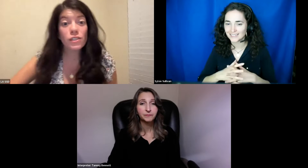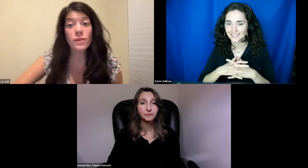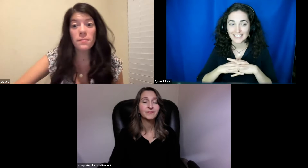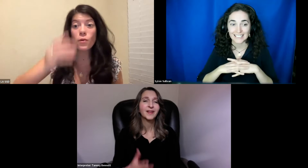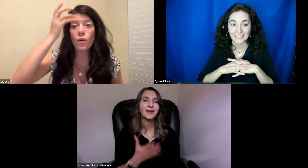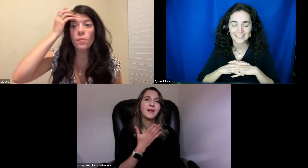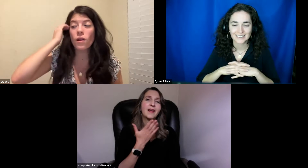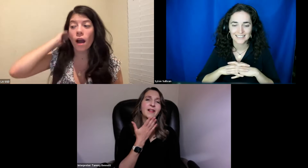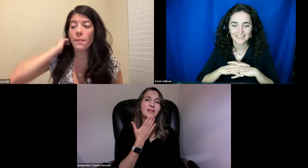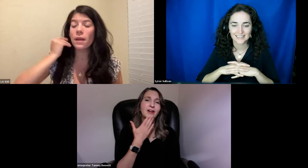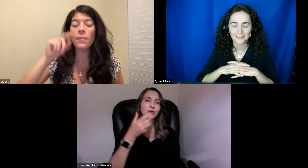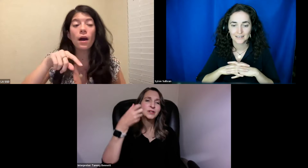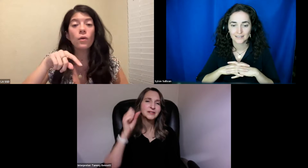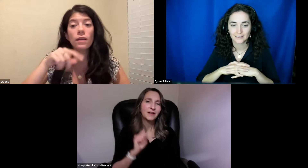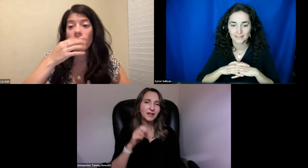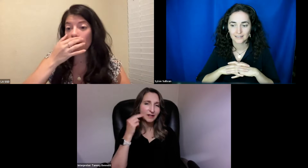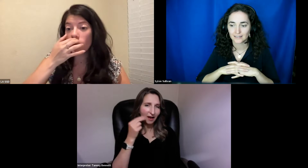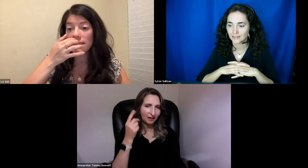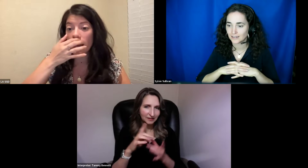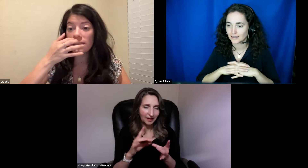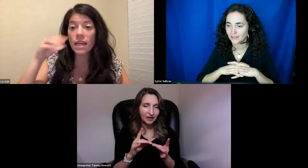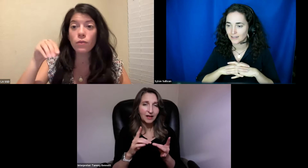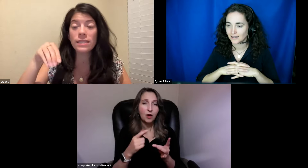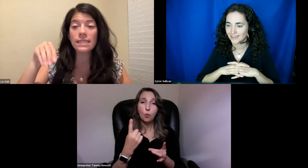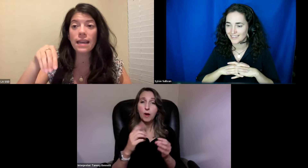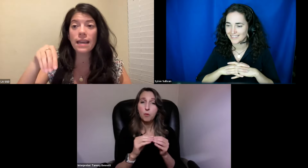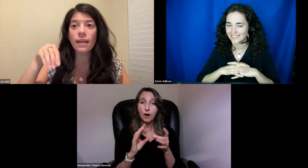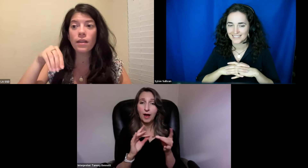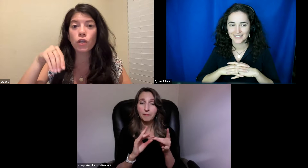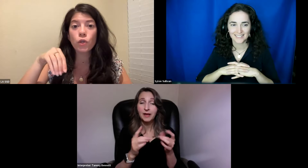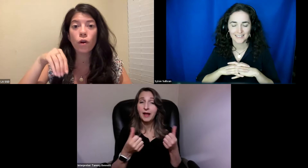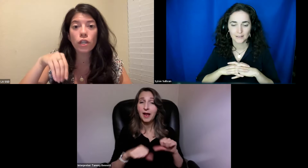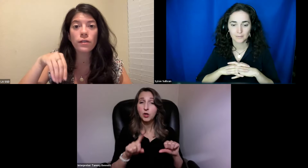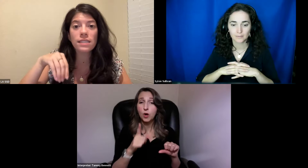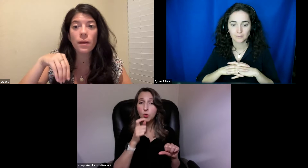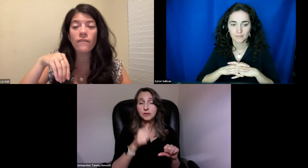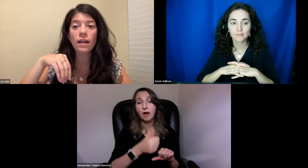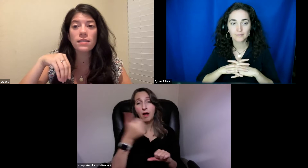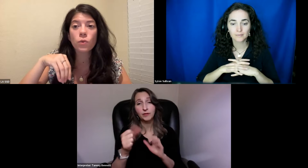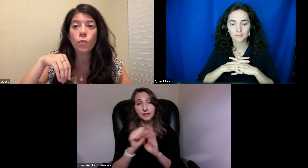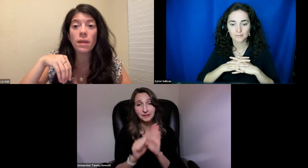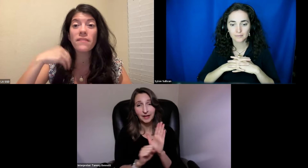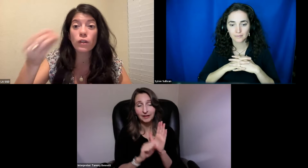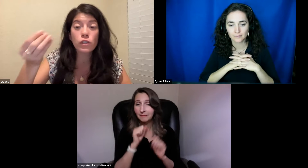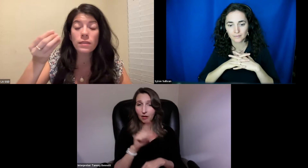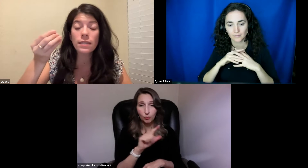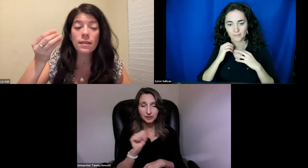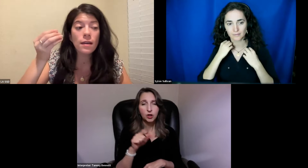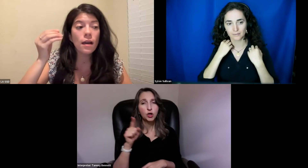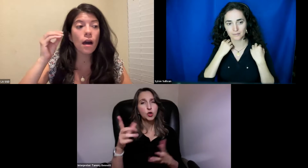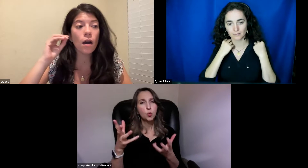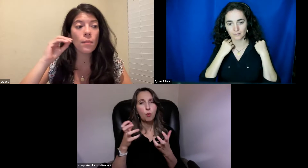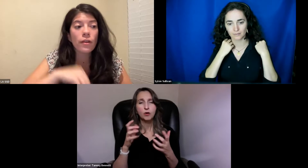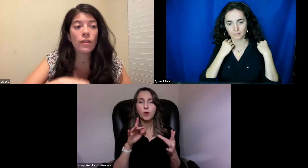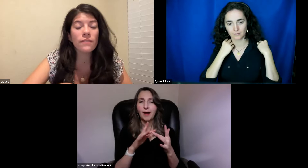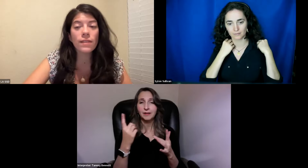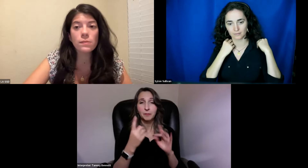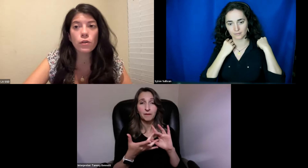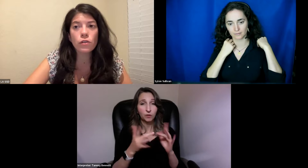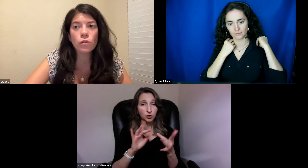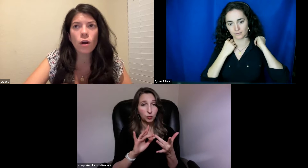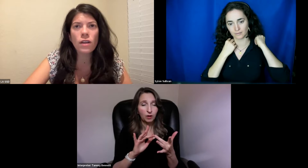I just wanted to make one more comment about if anyone is outside of Louisiana. and you are curious about finding someone, maybe virtually, there is a Facebook group called.